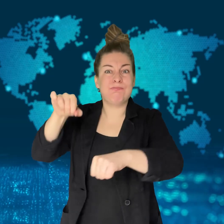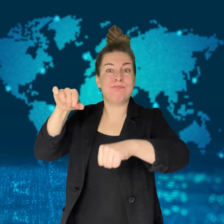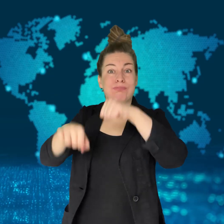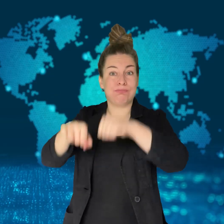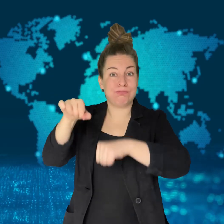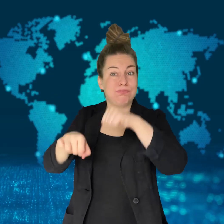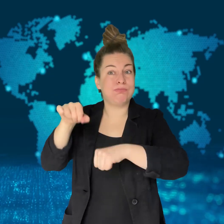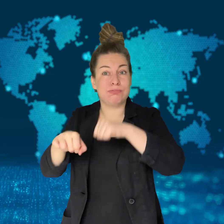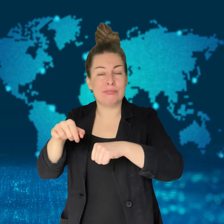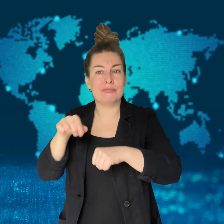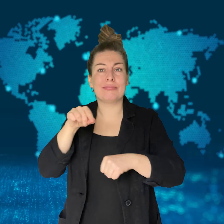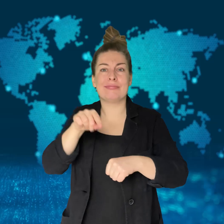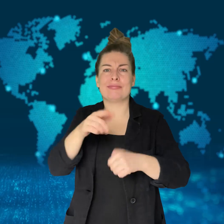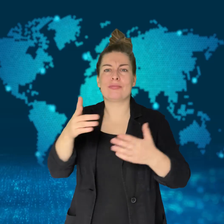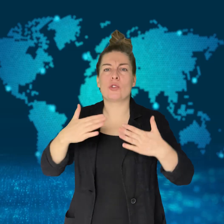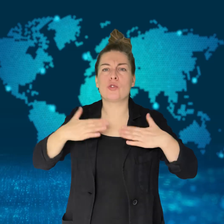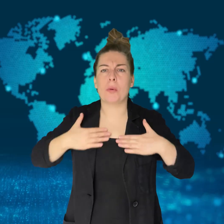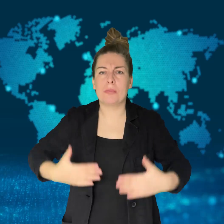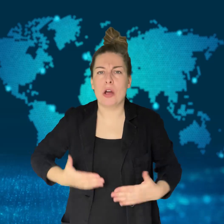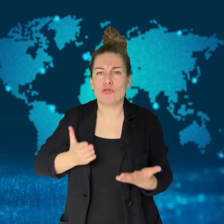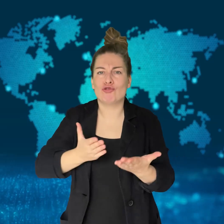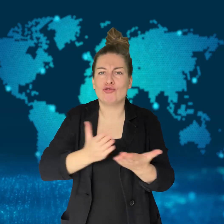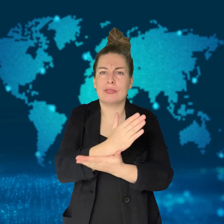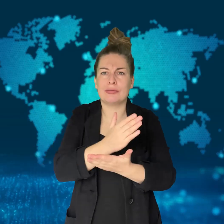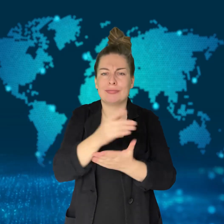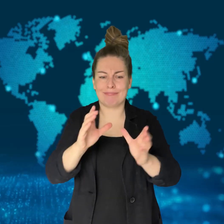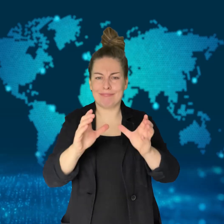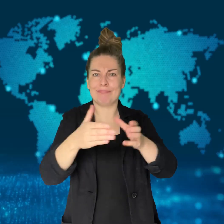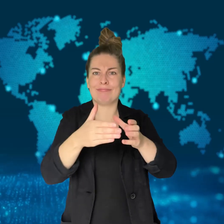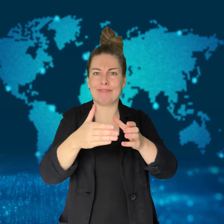the woman was suffering from mental health issues.